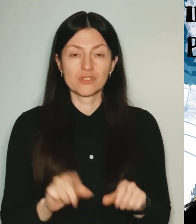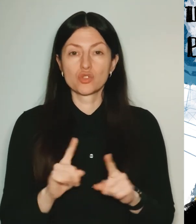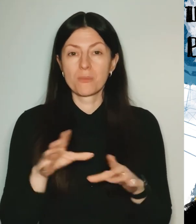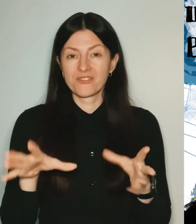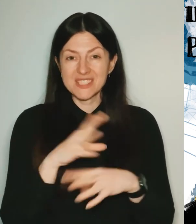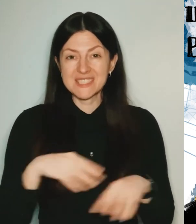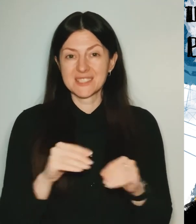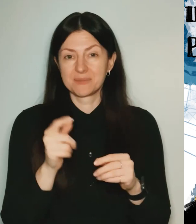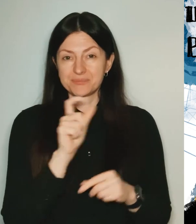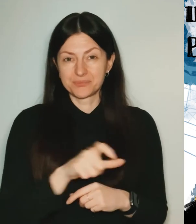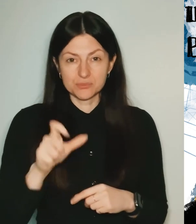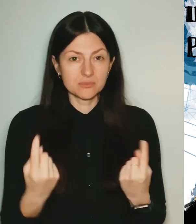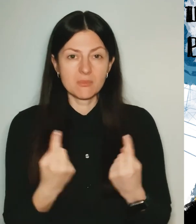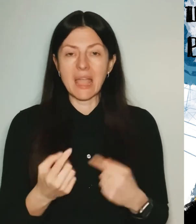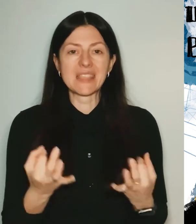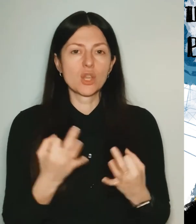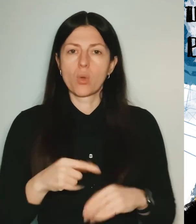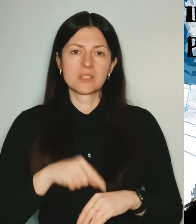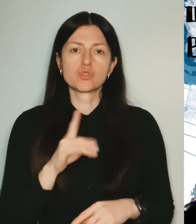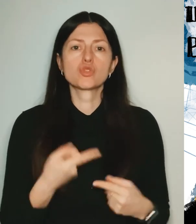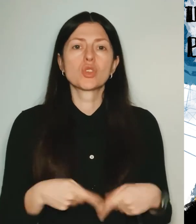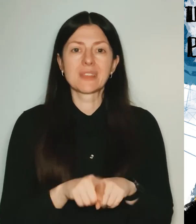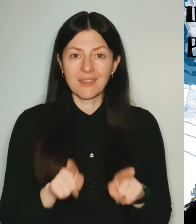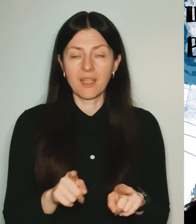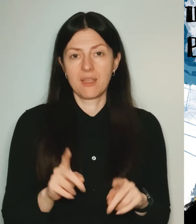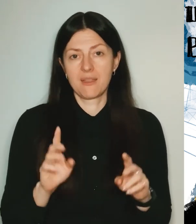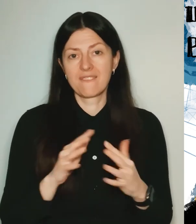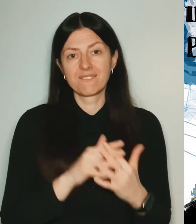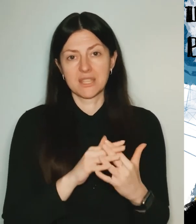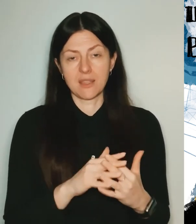So other people would never experience such thing as war.